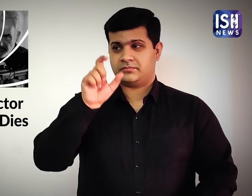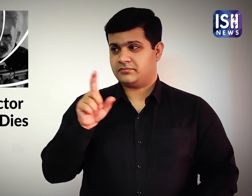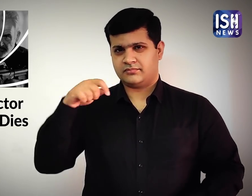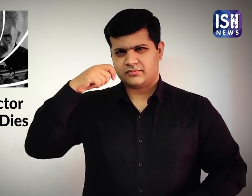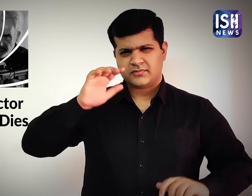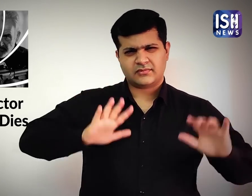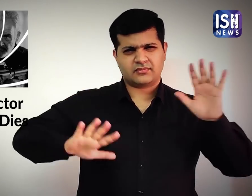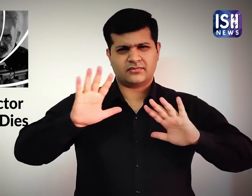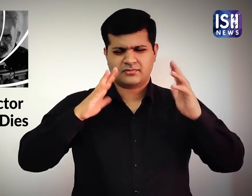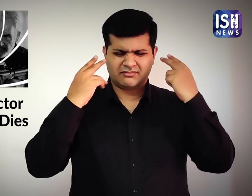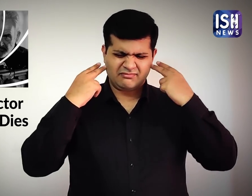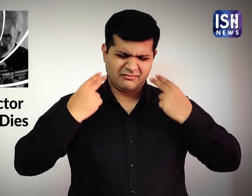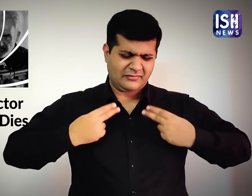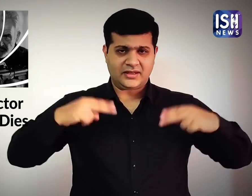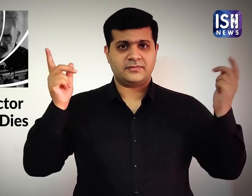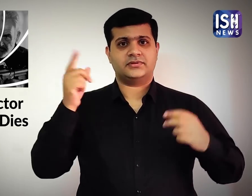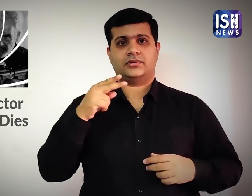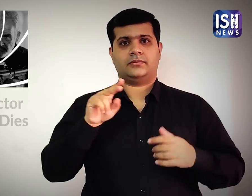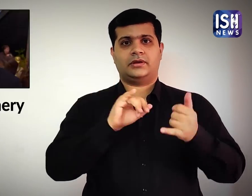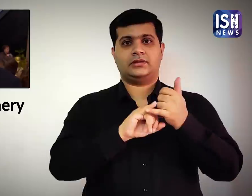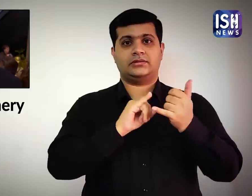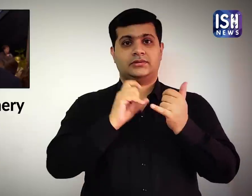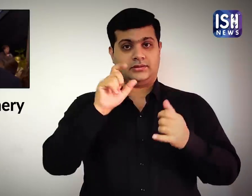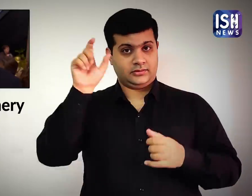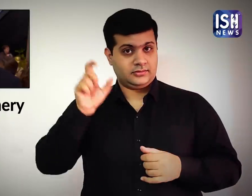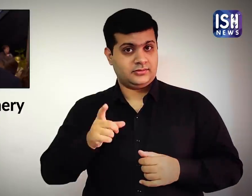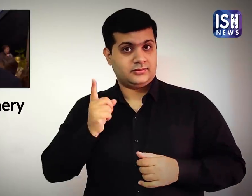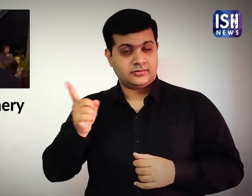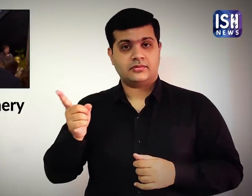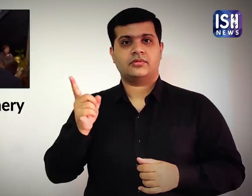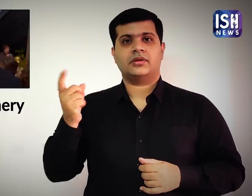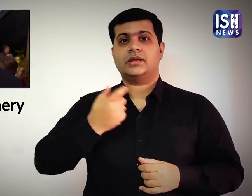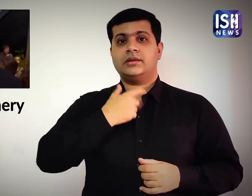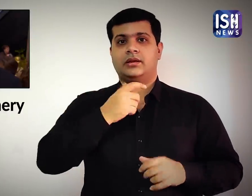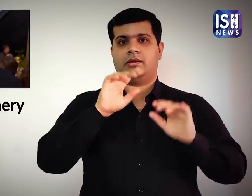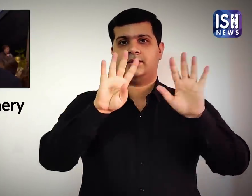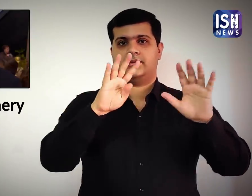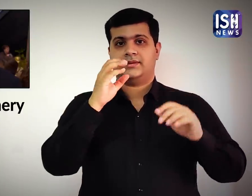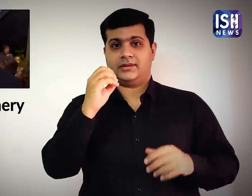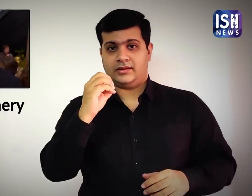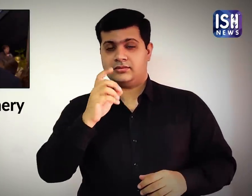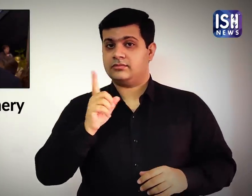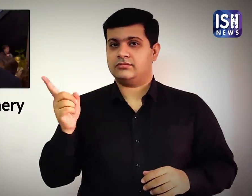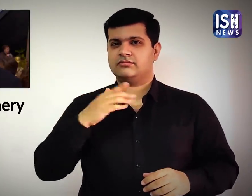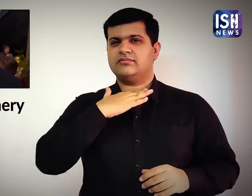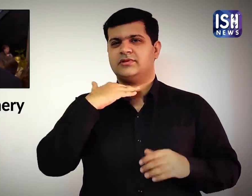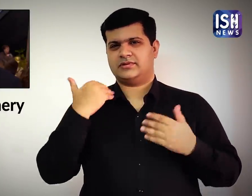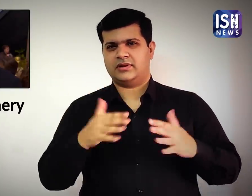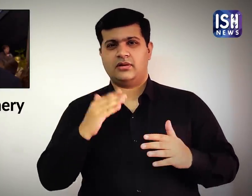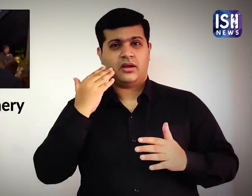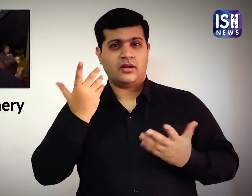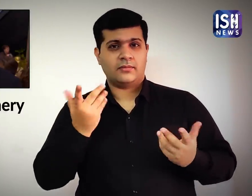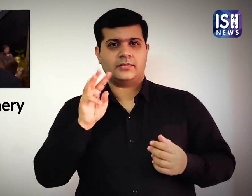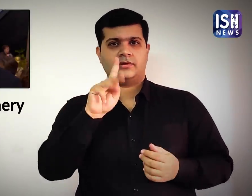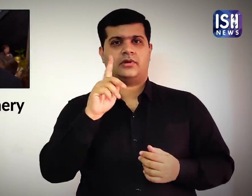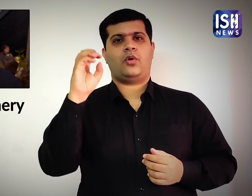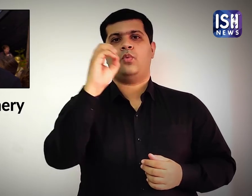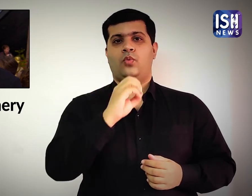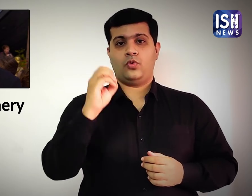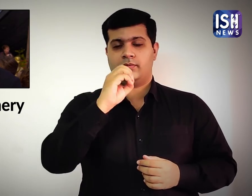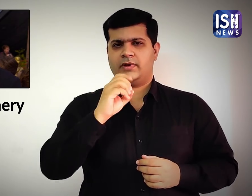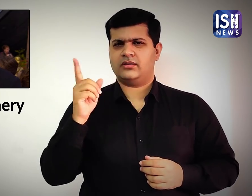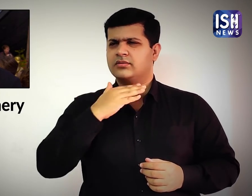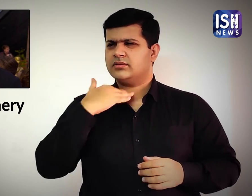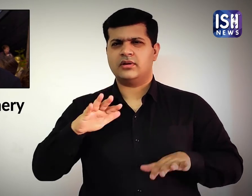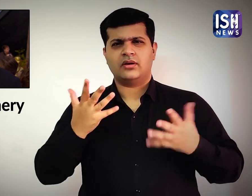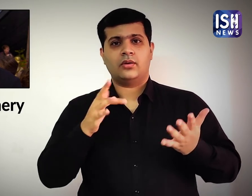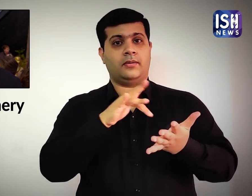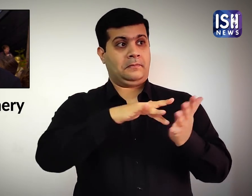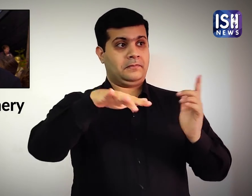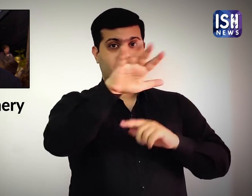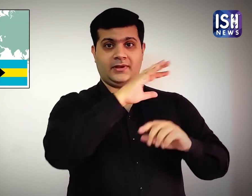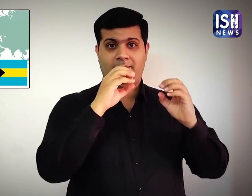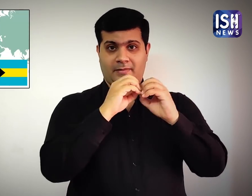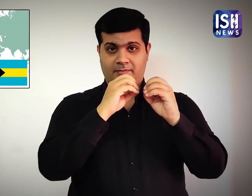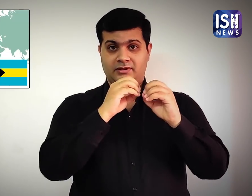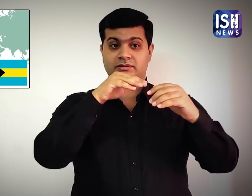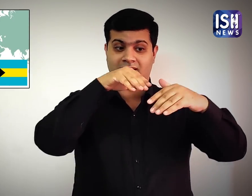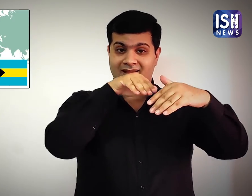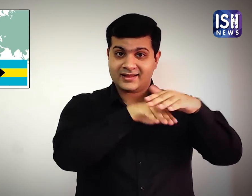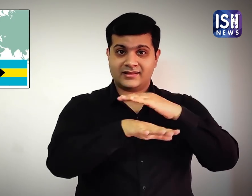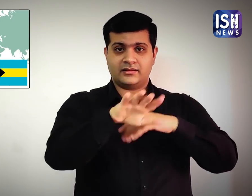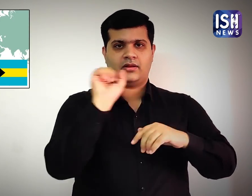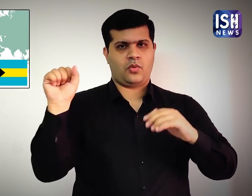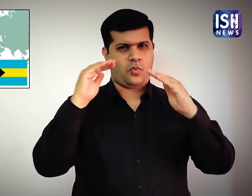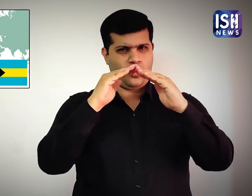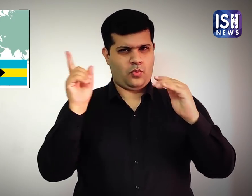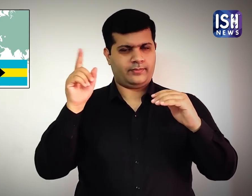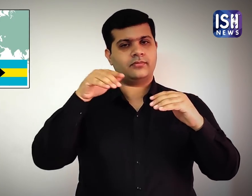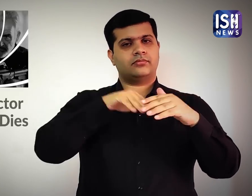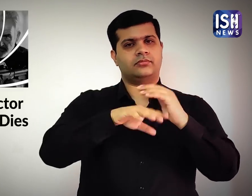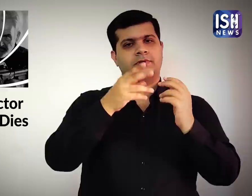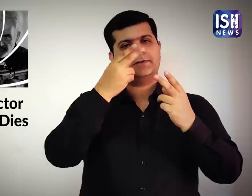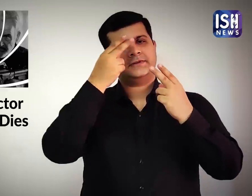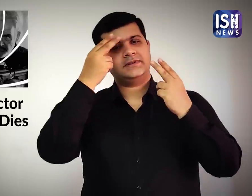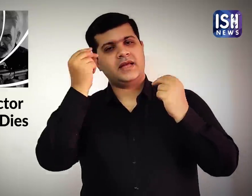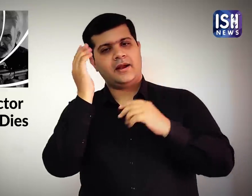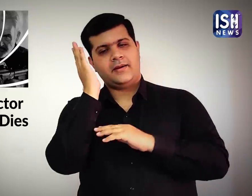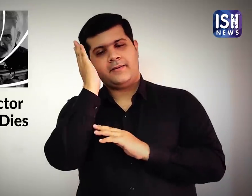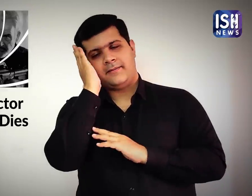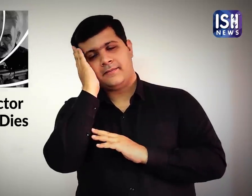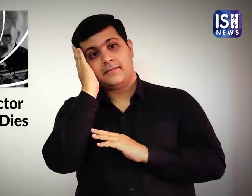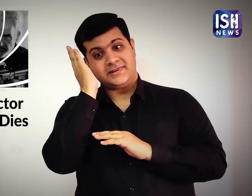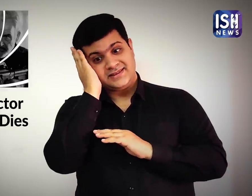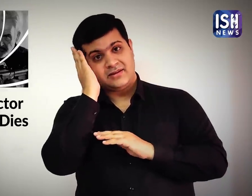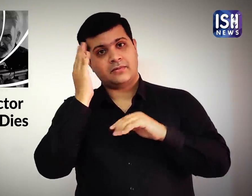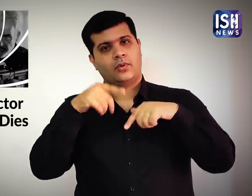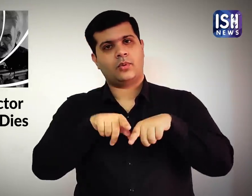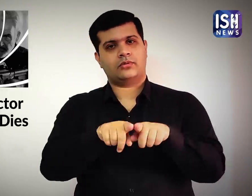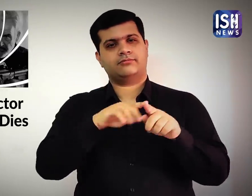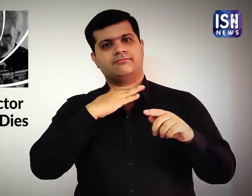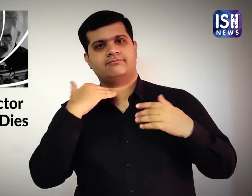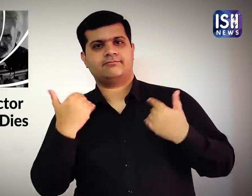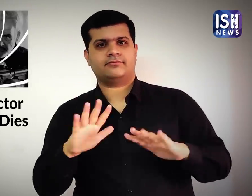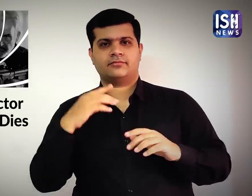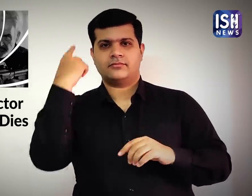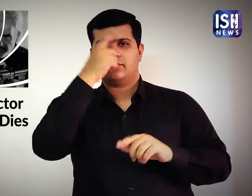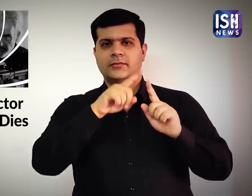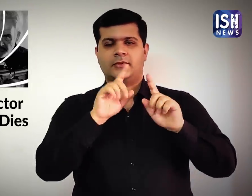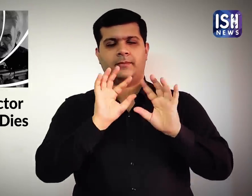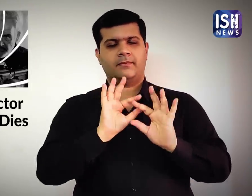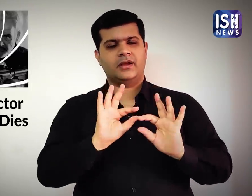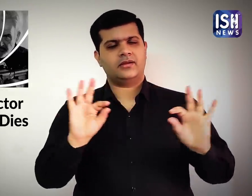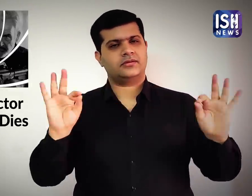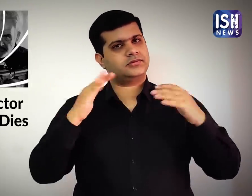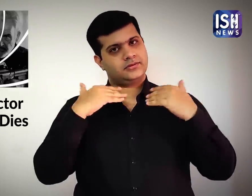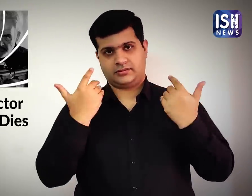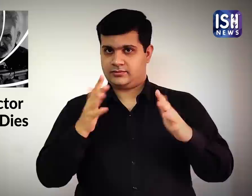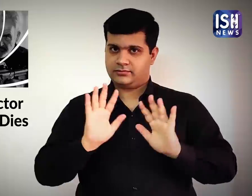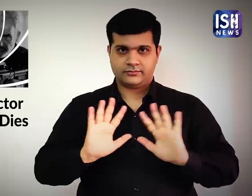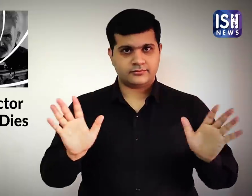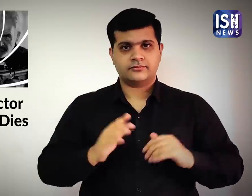Legendary actor, Sir Sean Connery aged 90 died peacefully in his sleep on 31st October in the Bahamas.